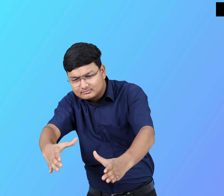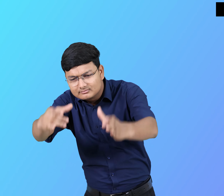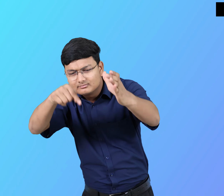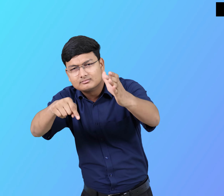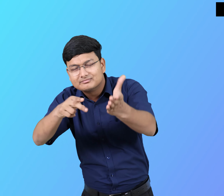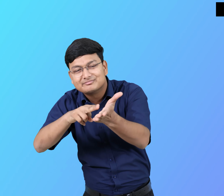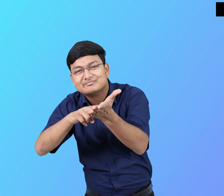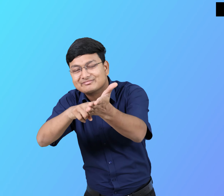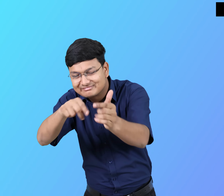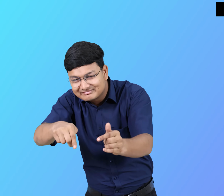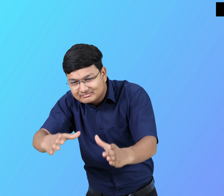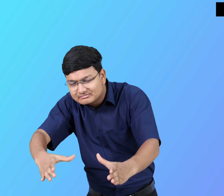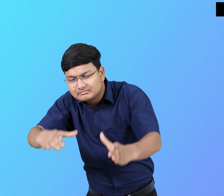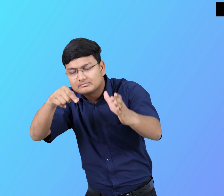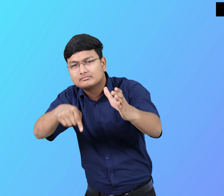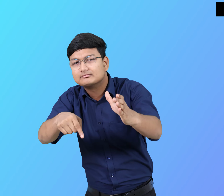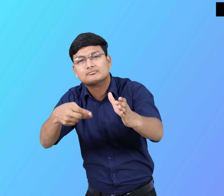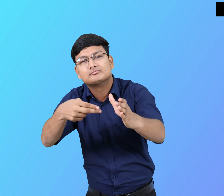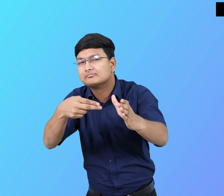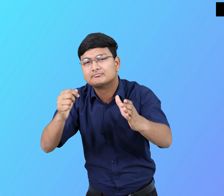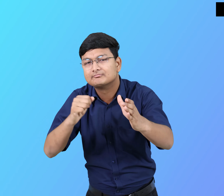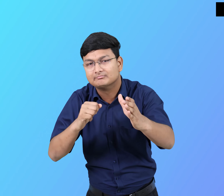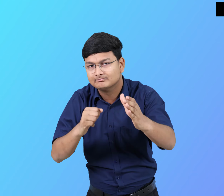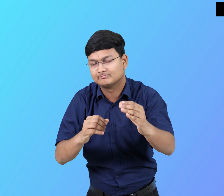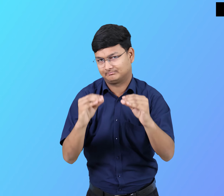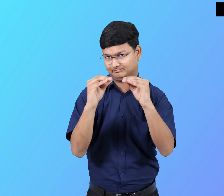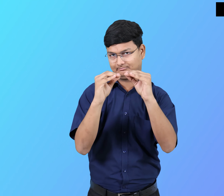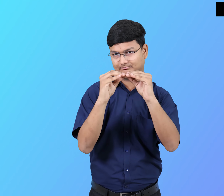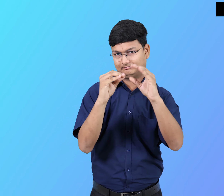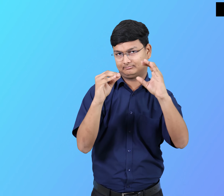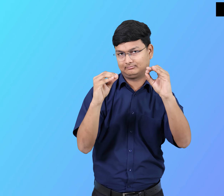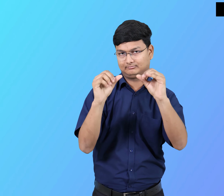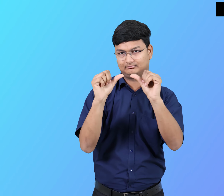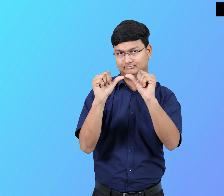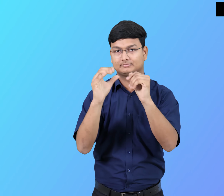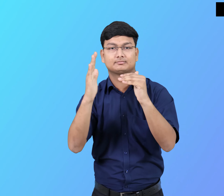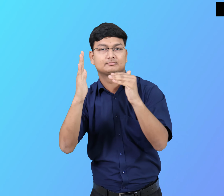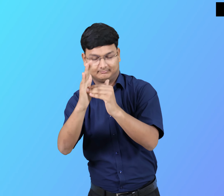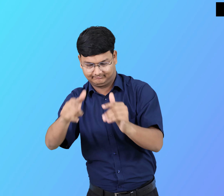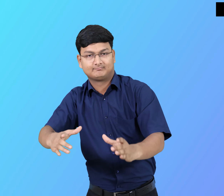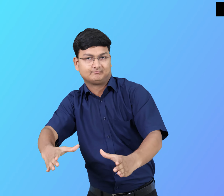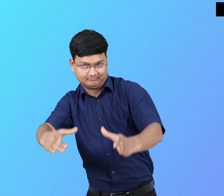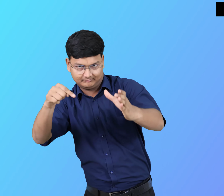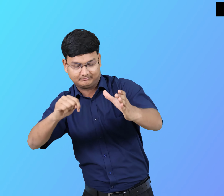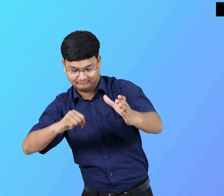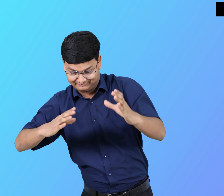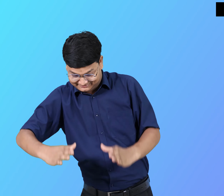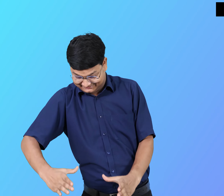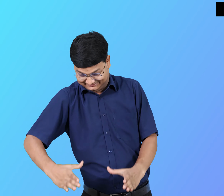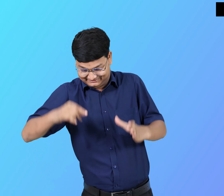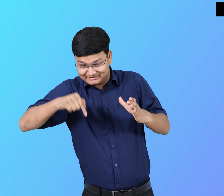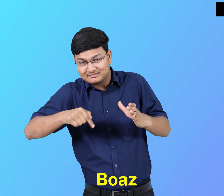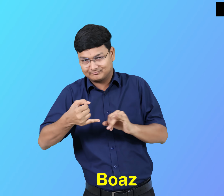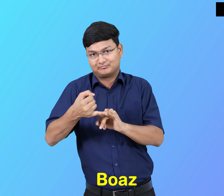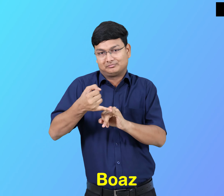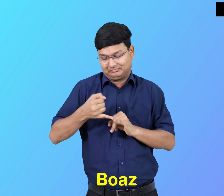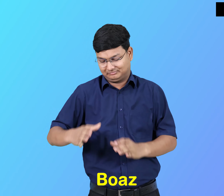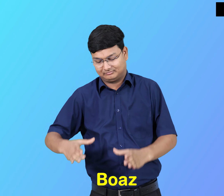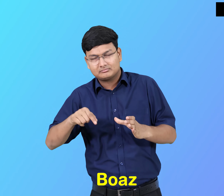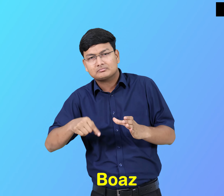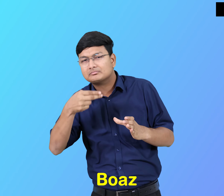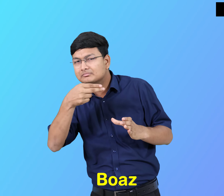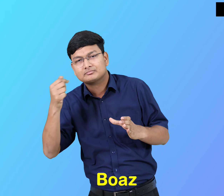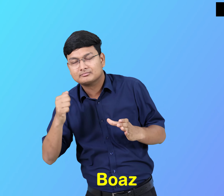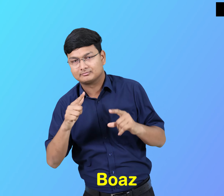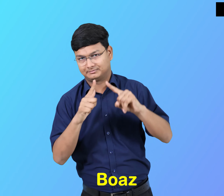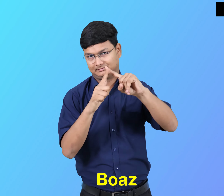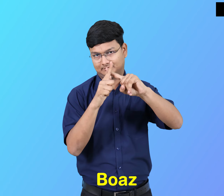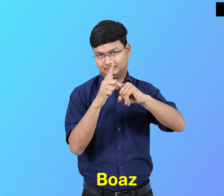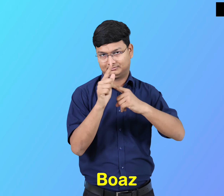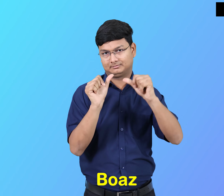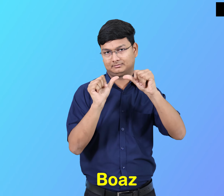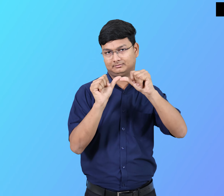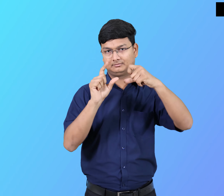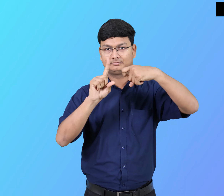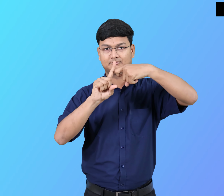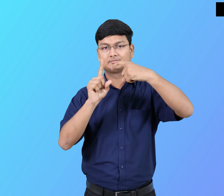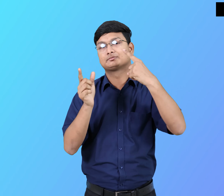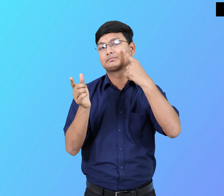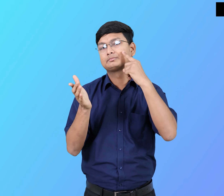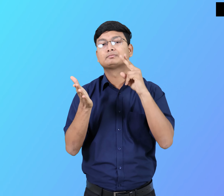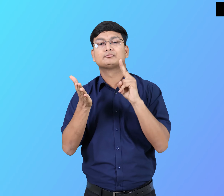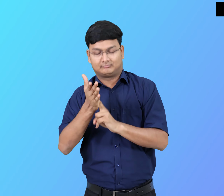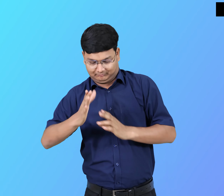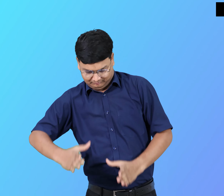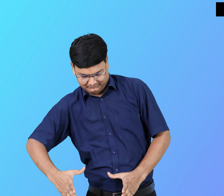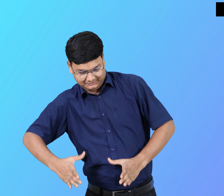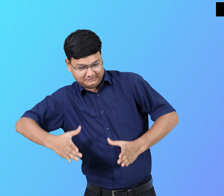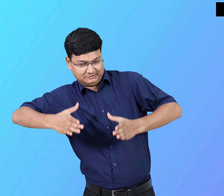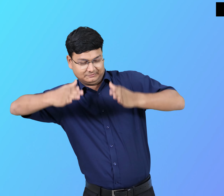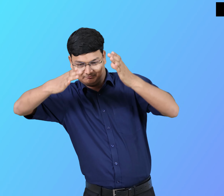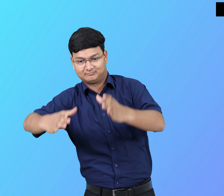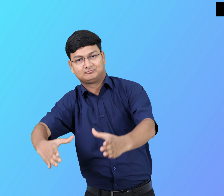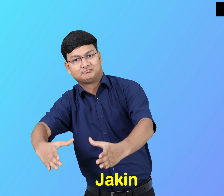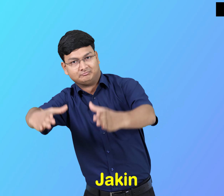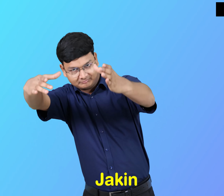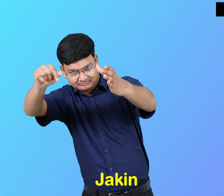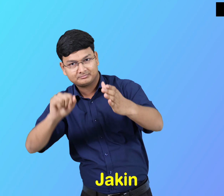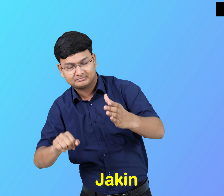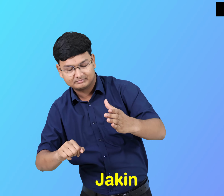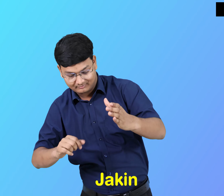The pillar on the south was named Jakin. The pillar on the north was named Boaz.